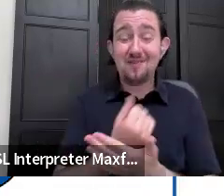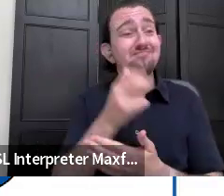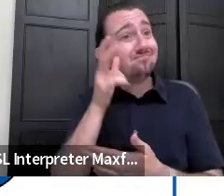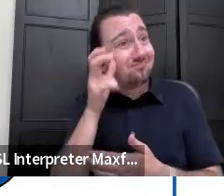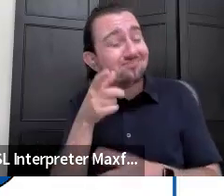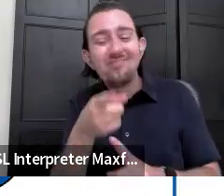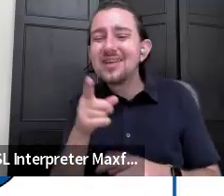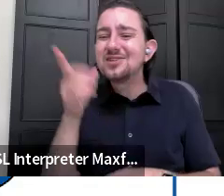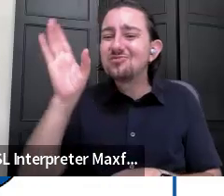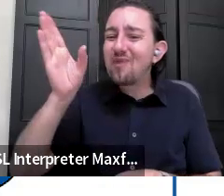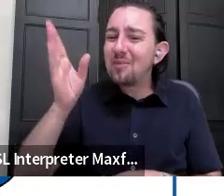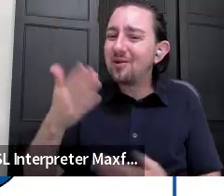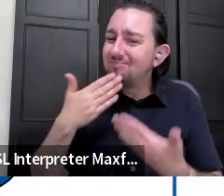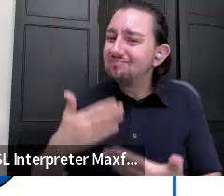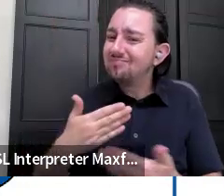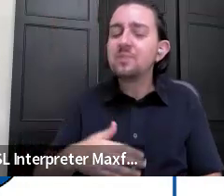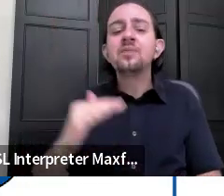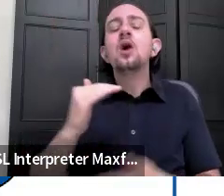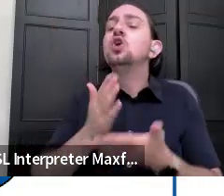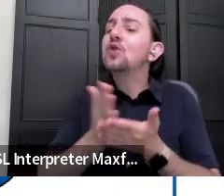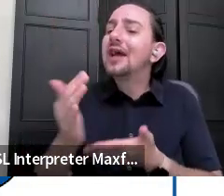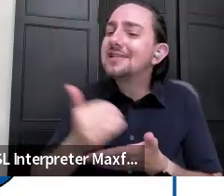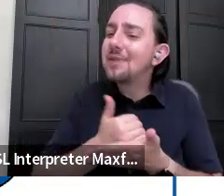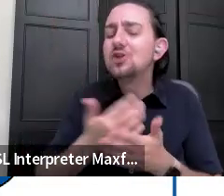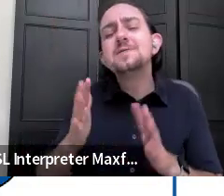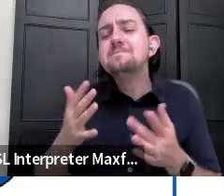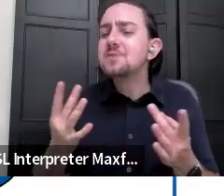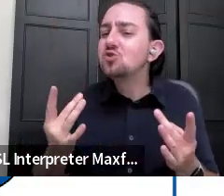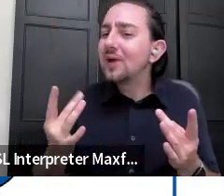So this is a bit more of a tricky one. But understanding what the Government